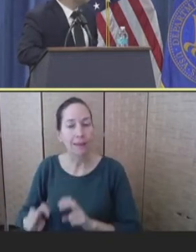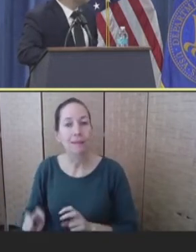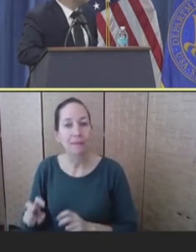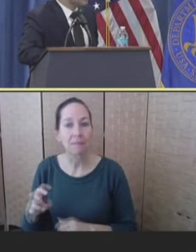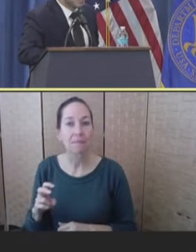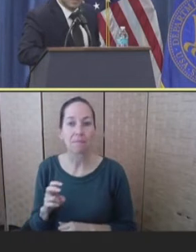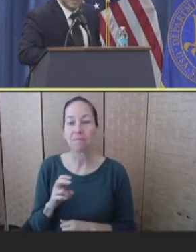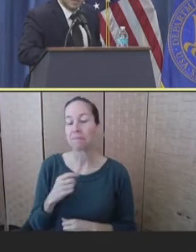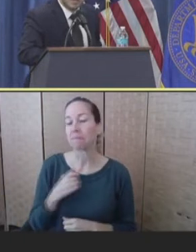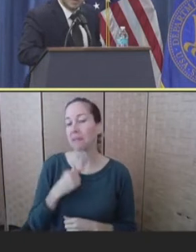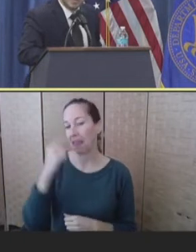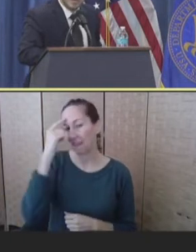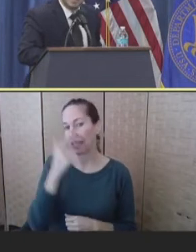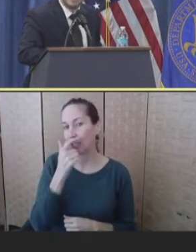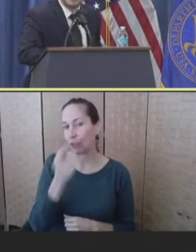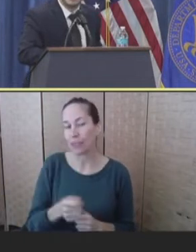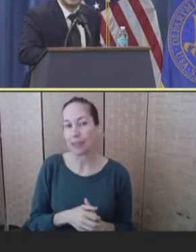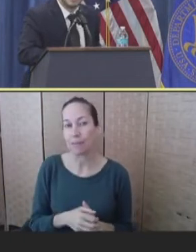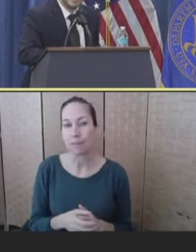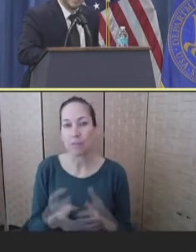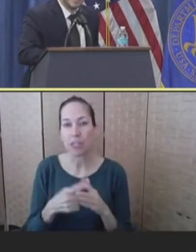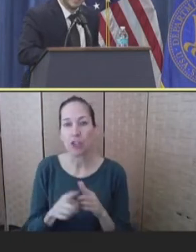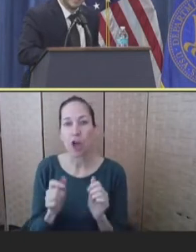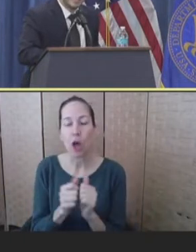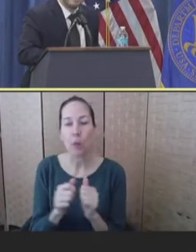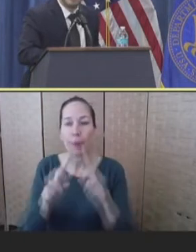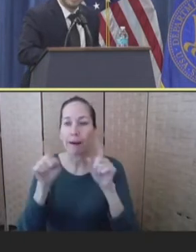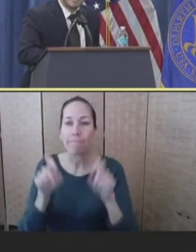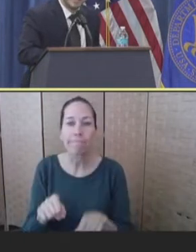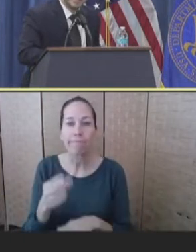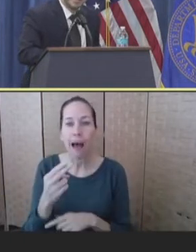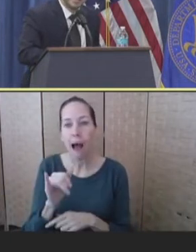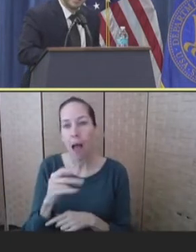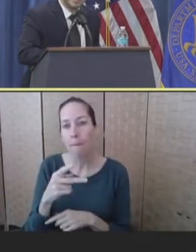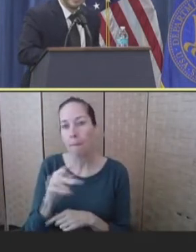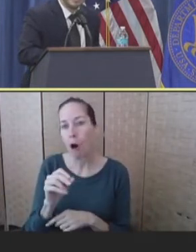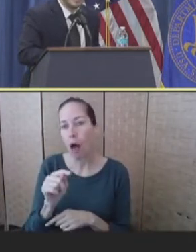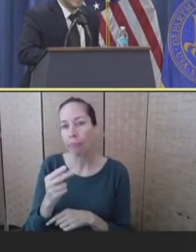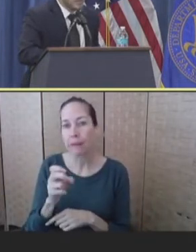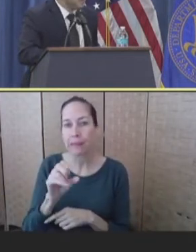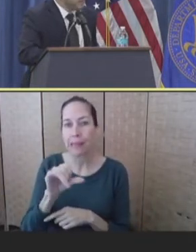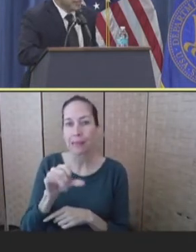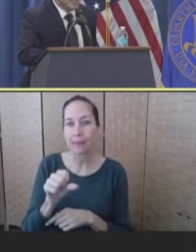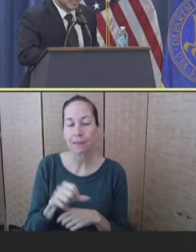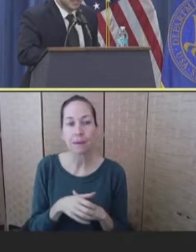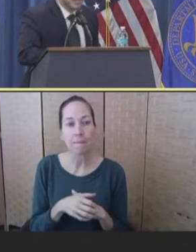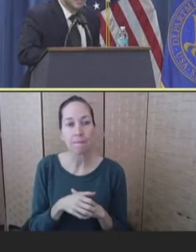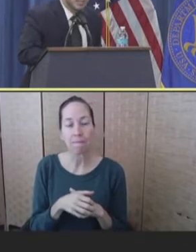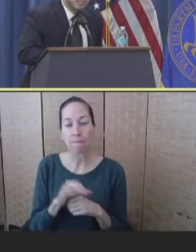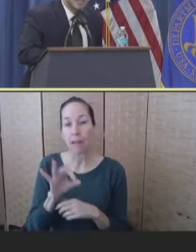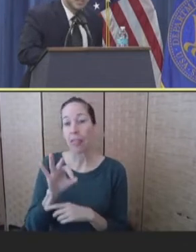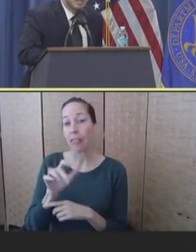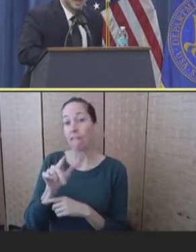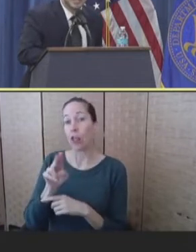So, to start with a hypothesis, influenza vaccination, as discussed, alters the effects